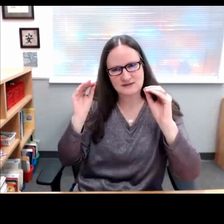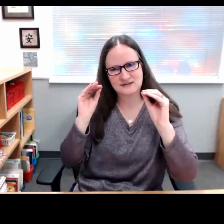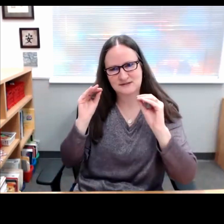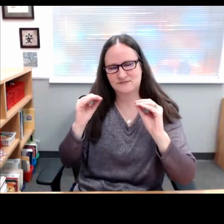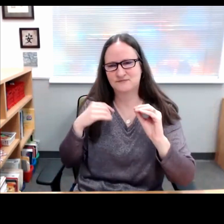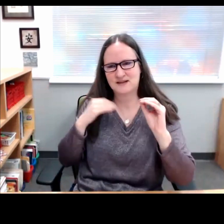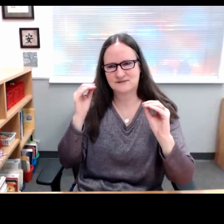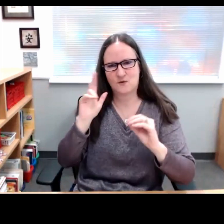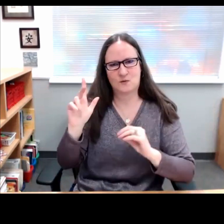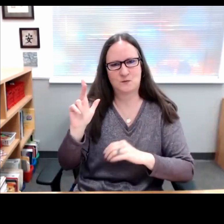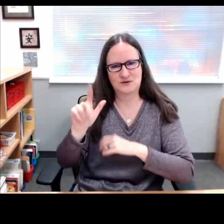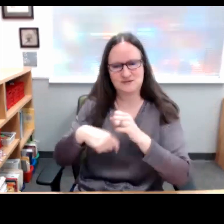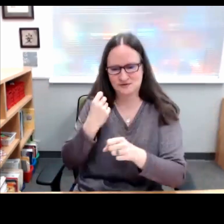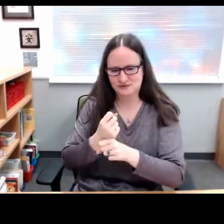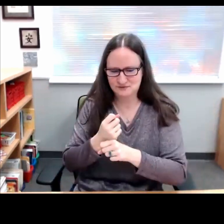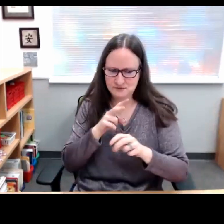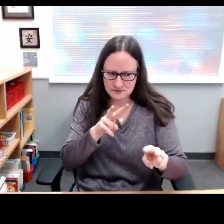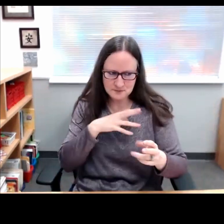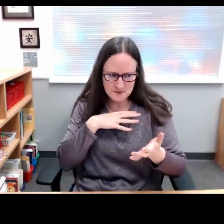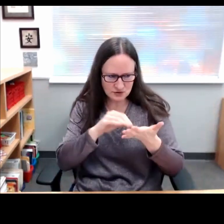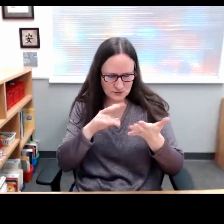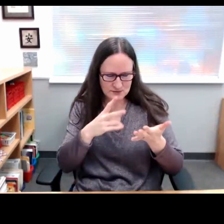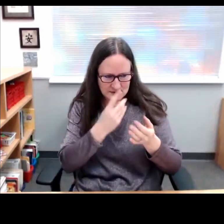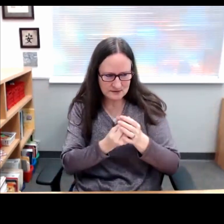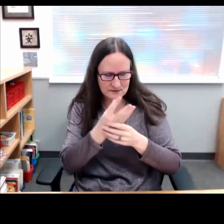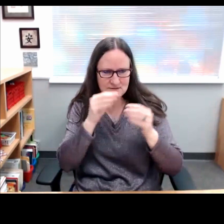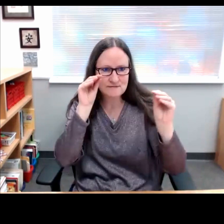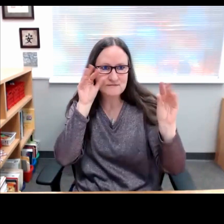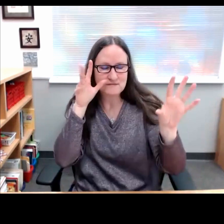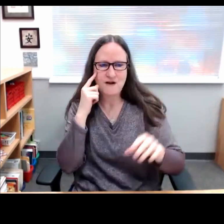And I believe that's why I've always enjoyed teaching. I have taught so far for 23 years.